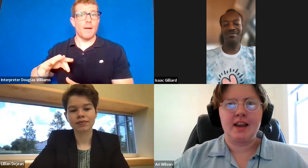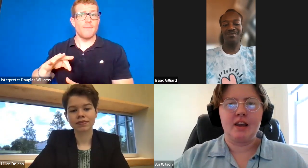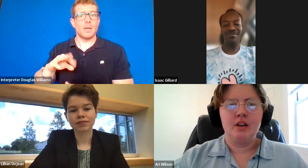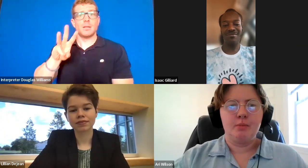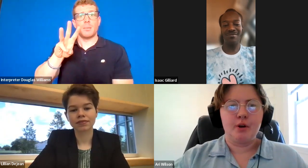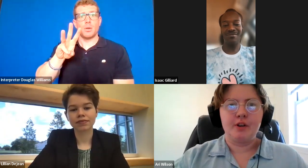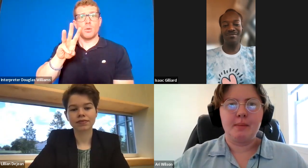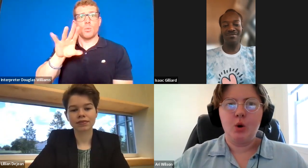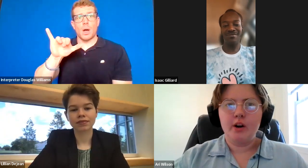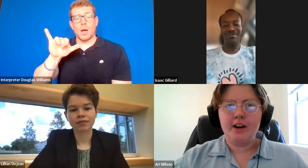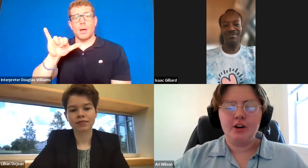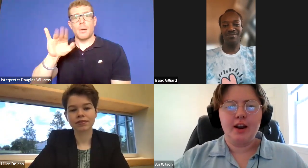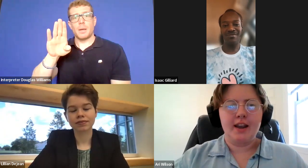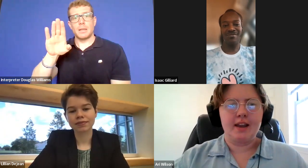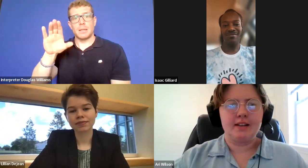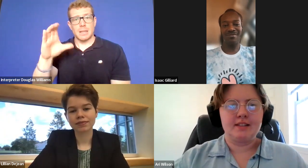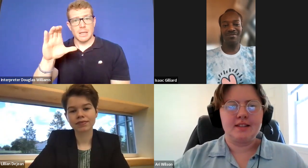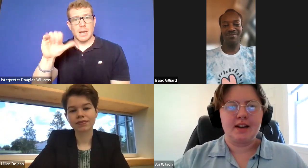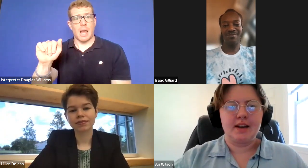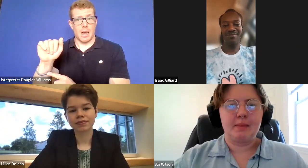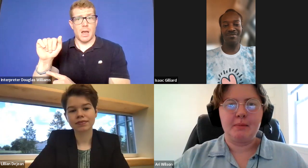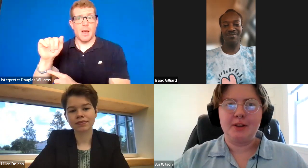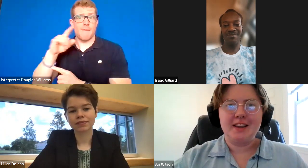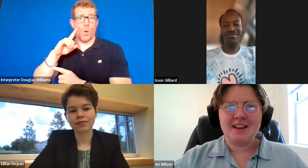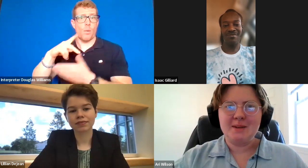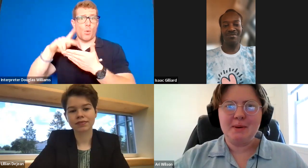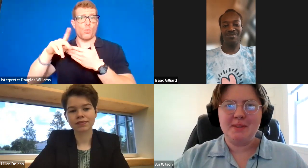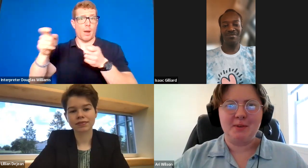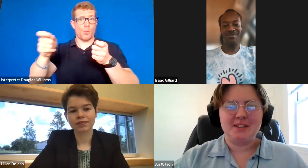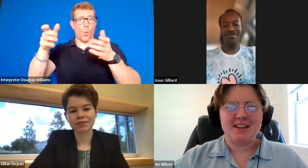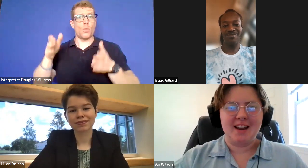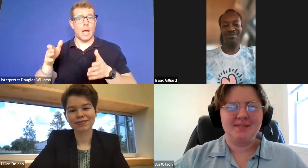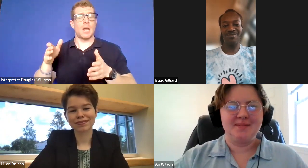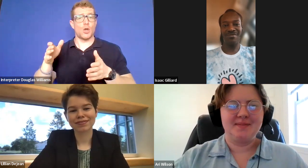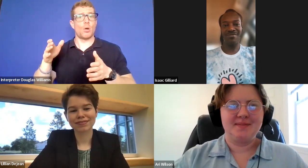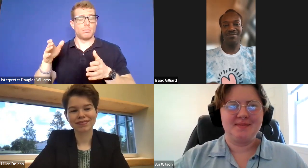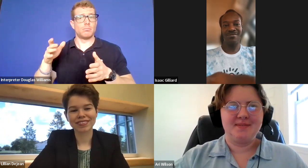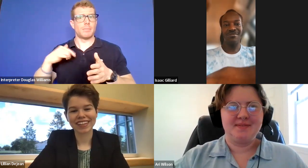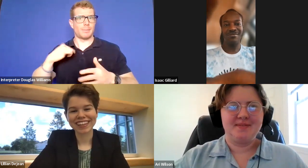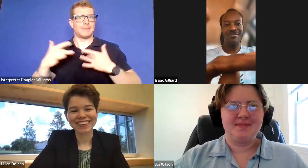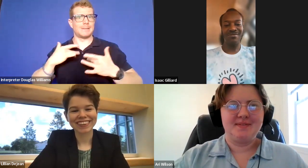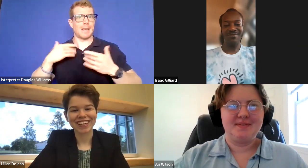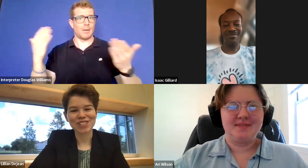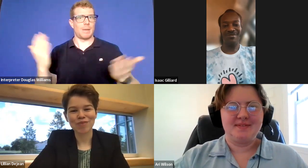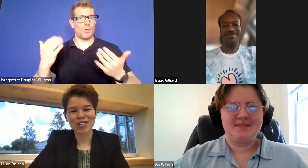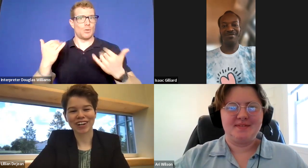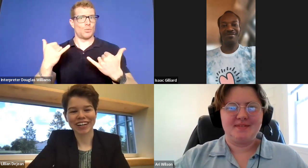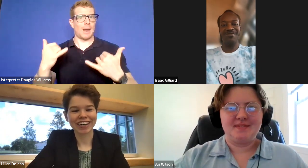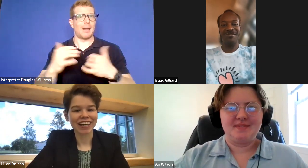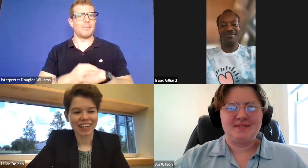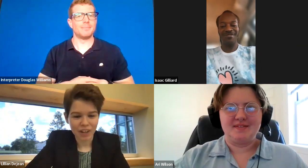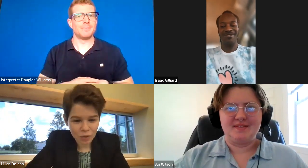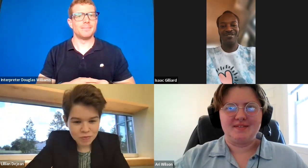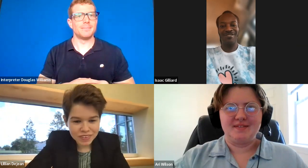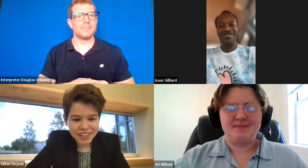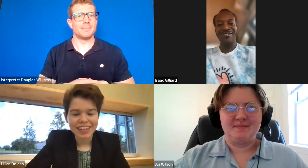As a programming coordinator and i'm really excited to be with everyone today.